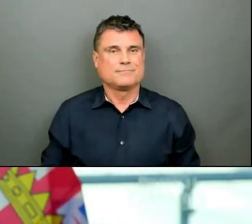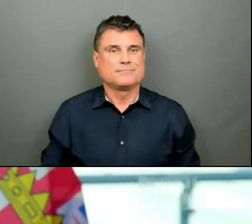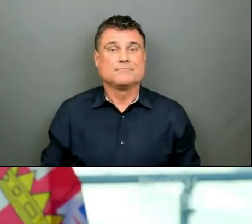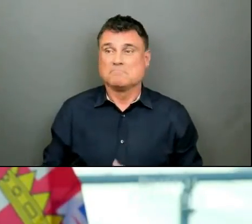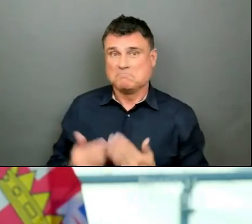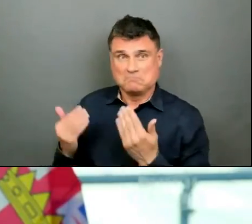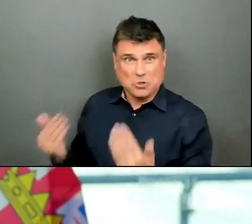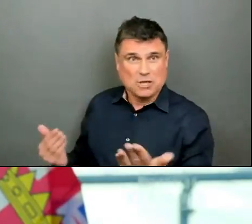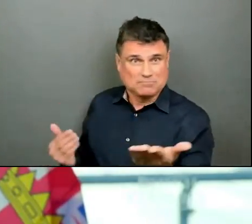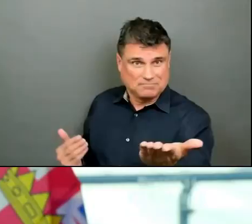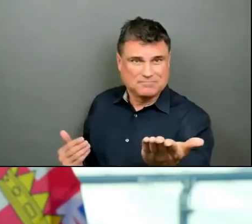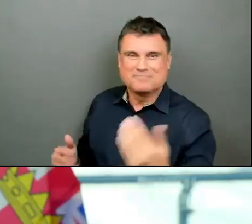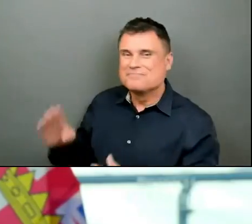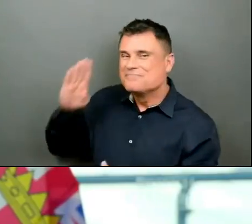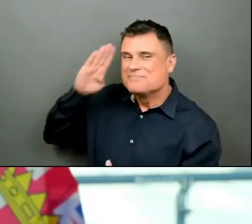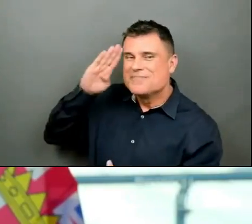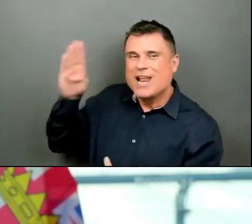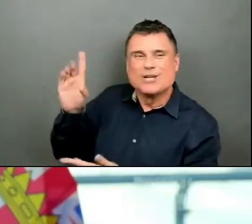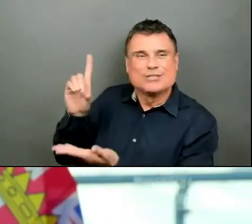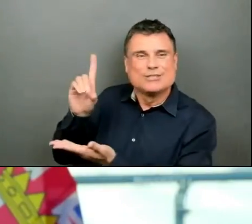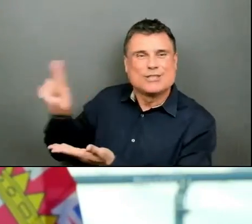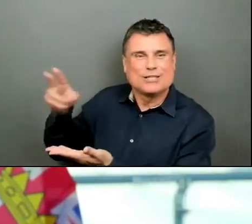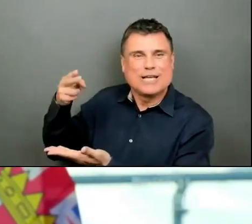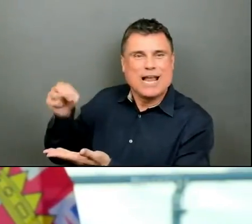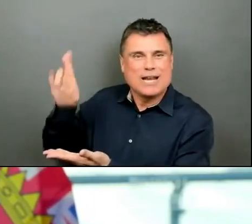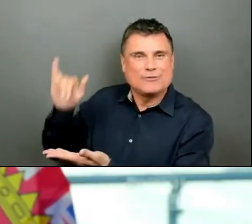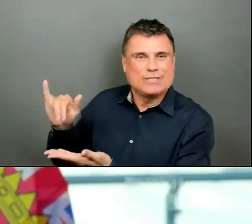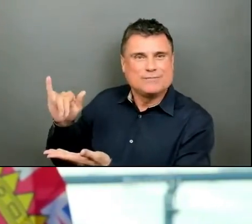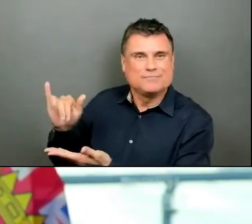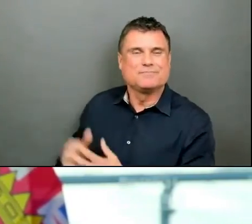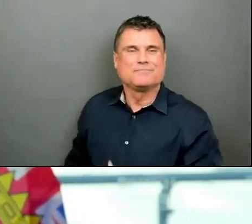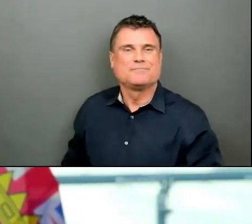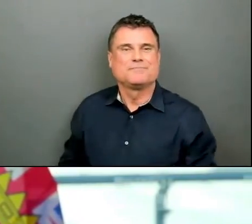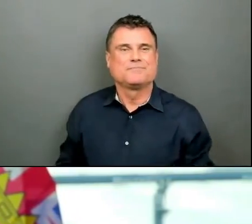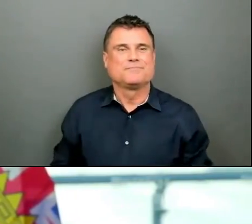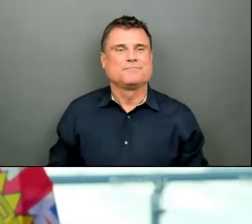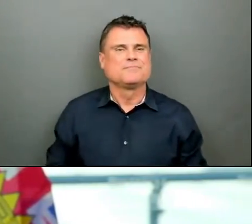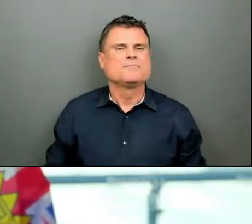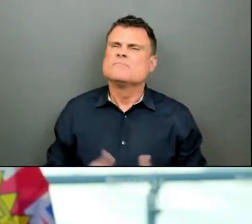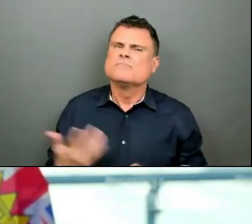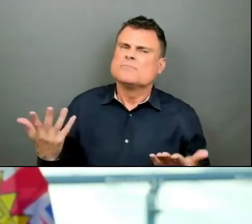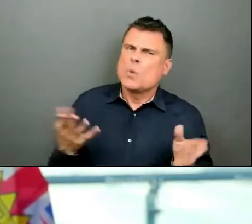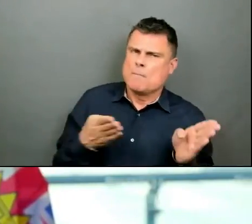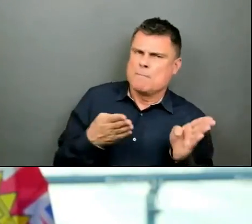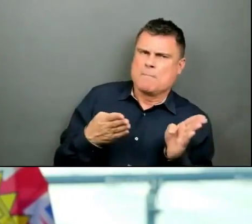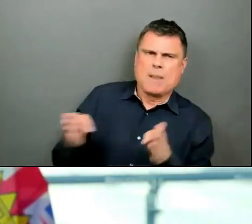Hi Dr. Henry, just wondering what the plan is if there's an update for